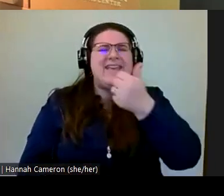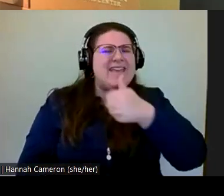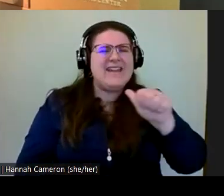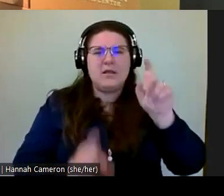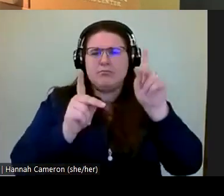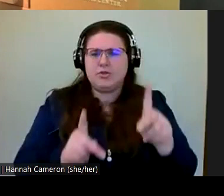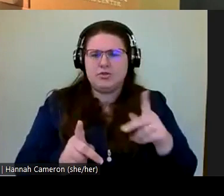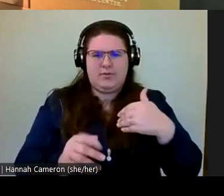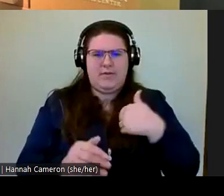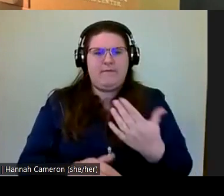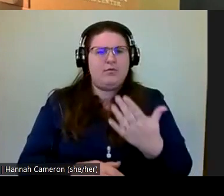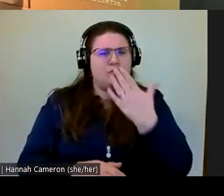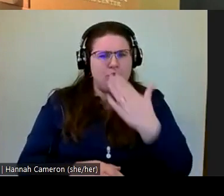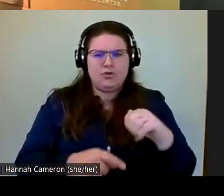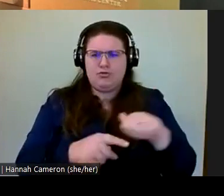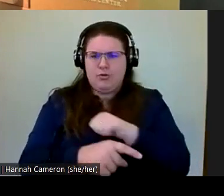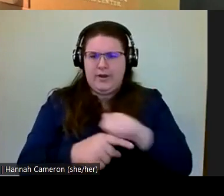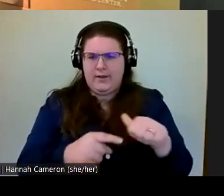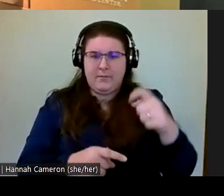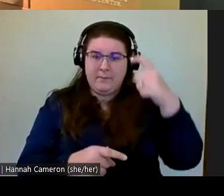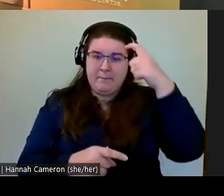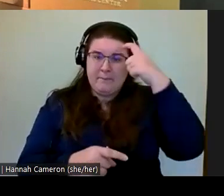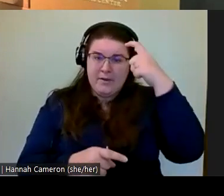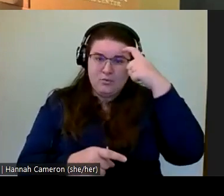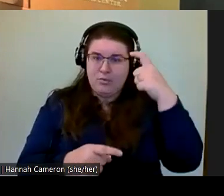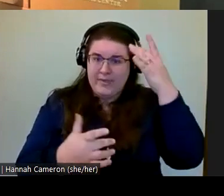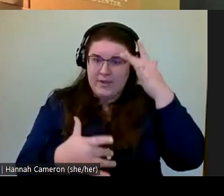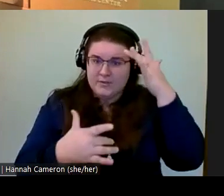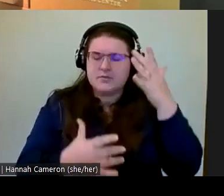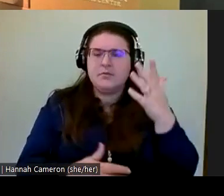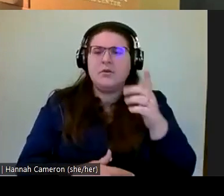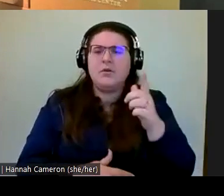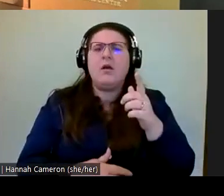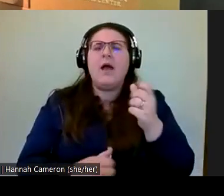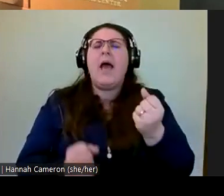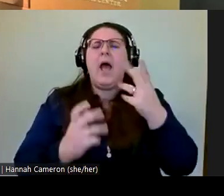a person with a mental illness how many of these people will see somebody like that in the next